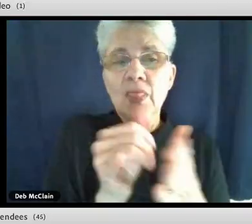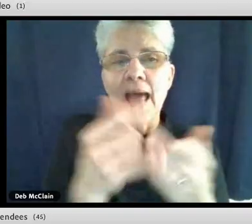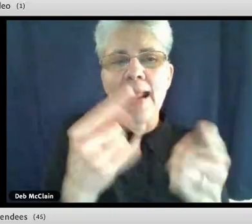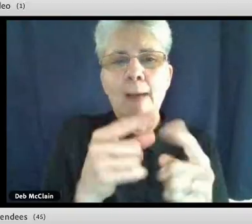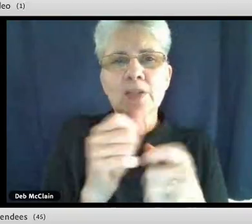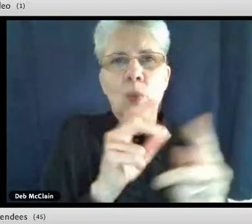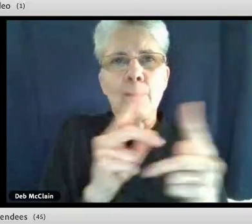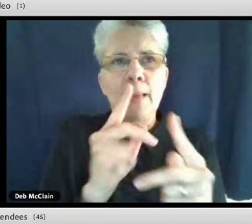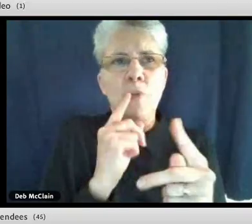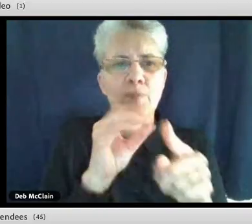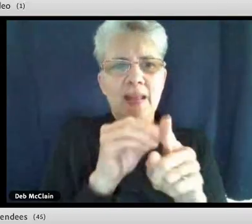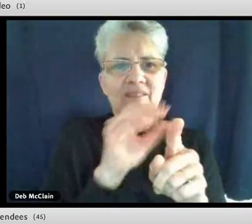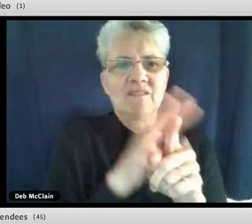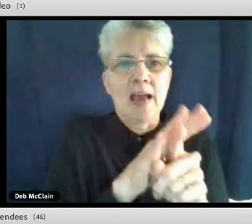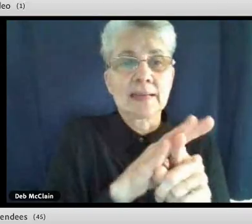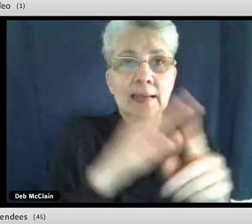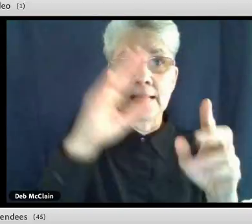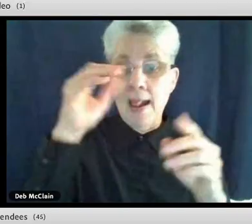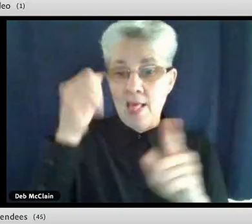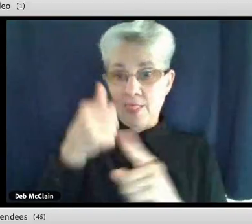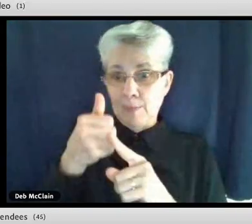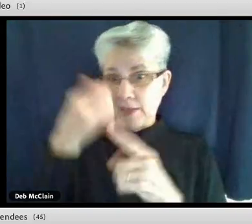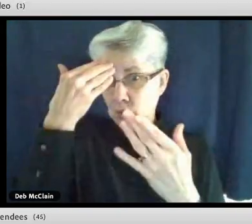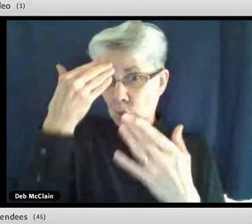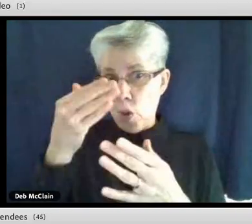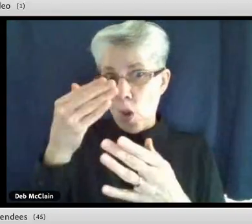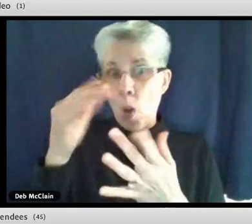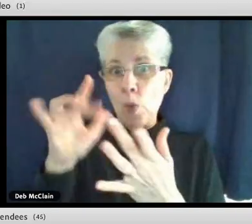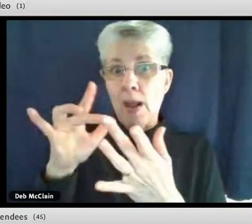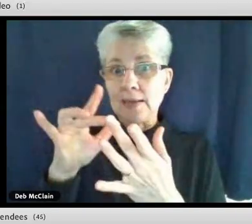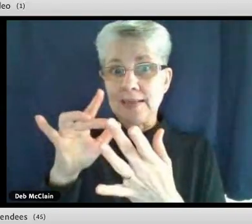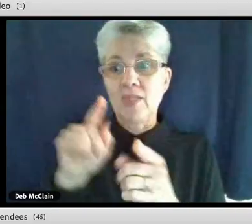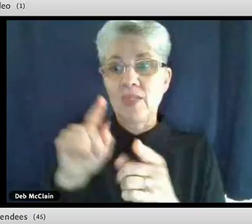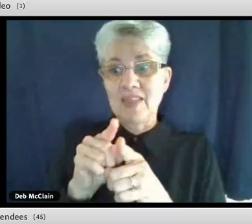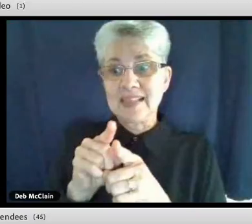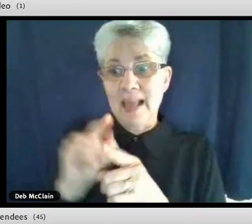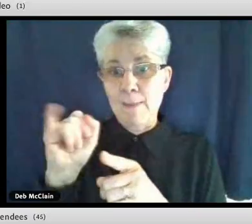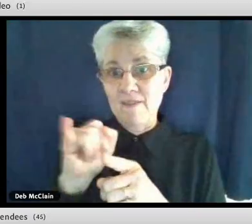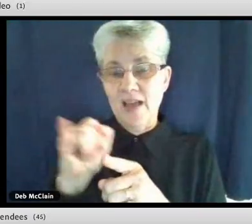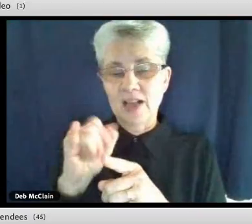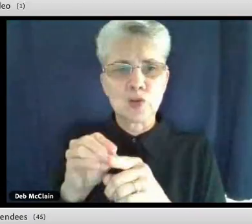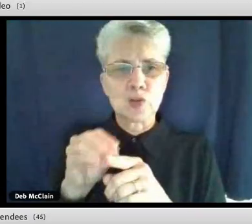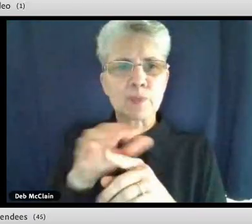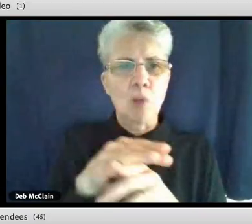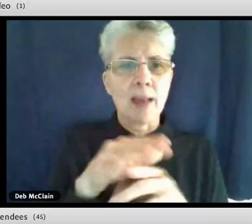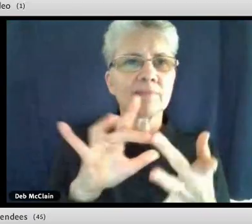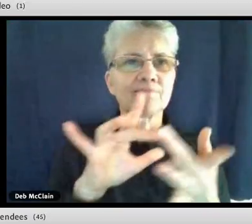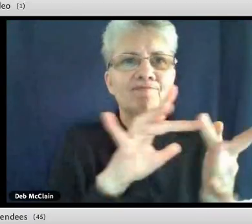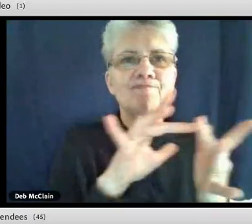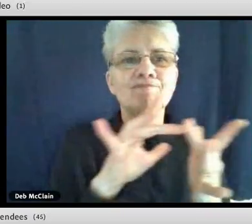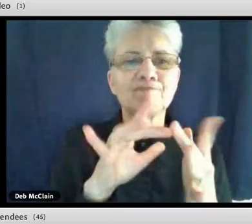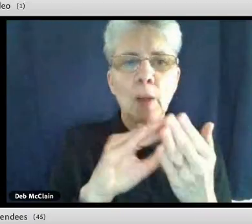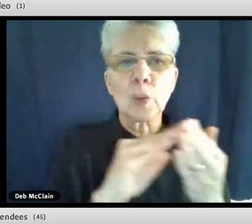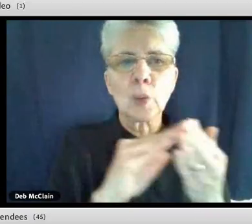when people have been infected without any knowledge of contact with someone who has the same infection, so you're spreading it throughout the community.